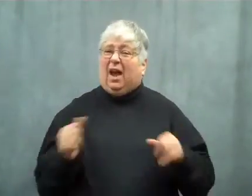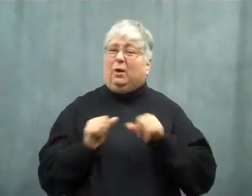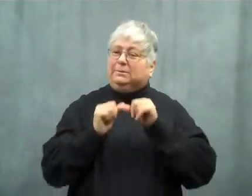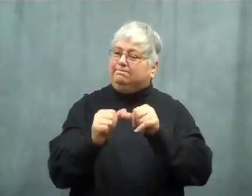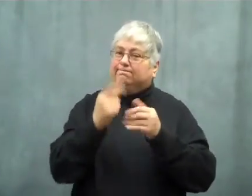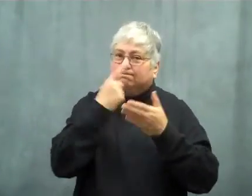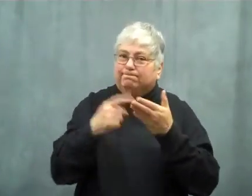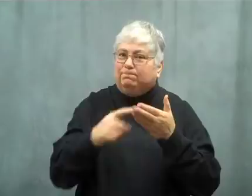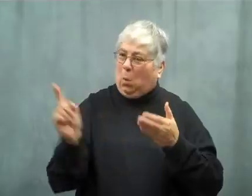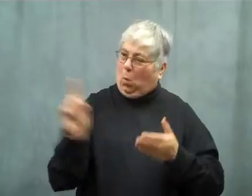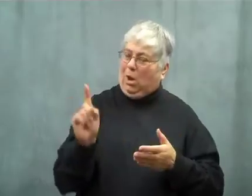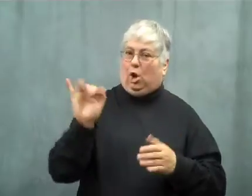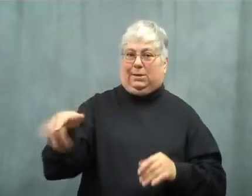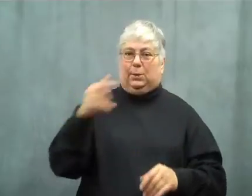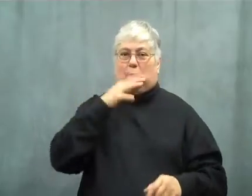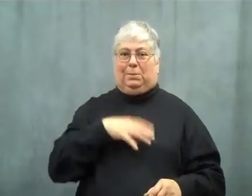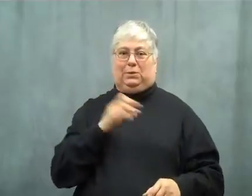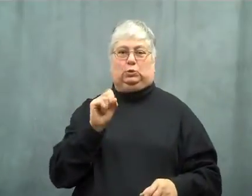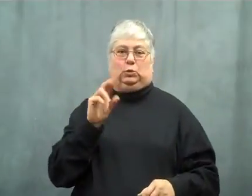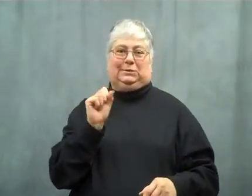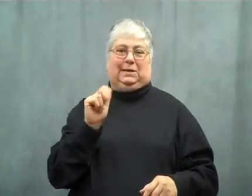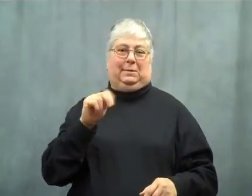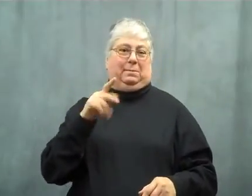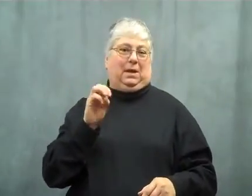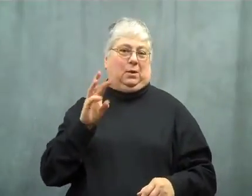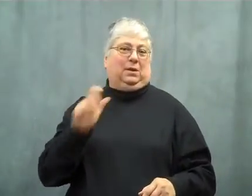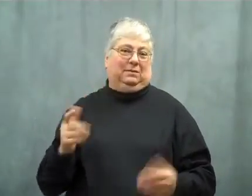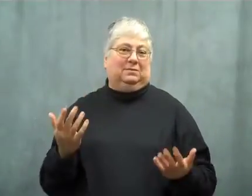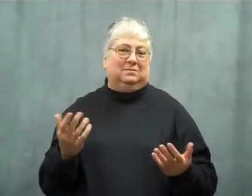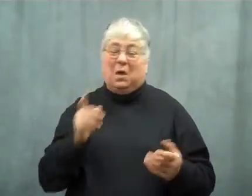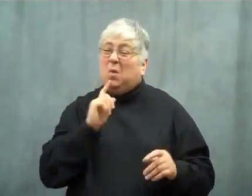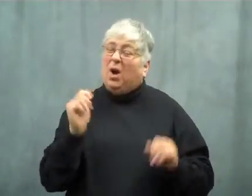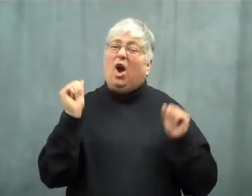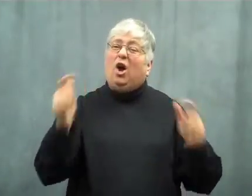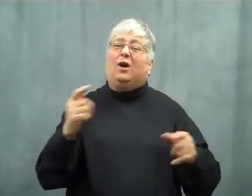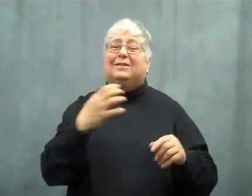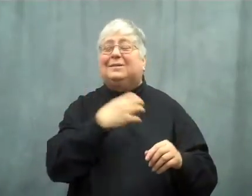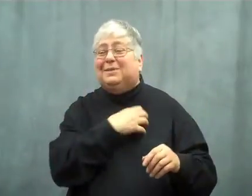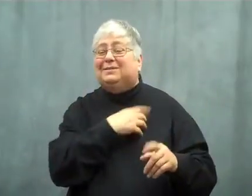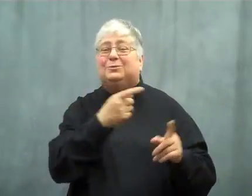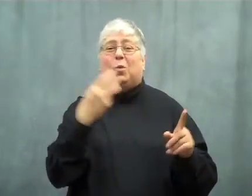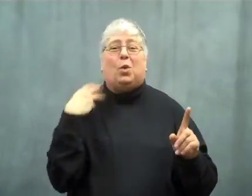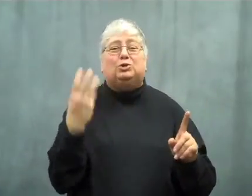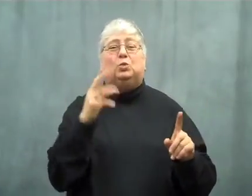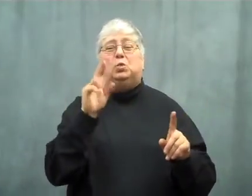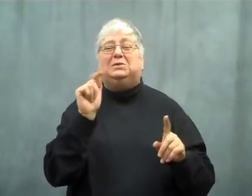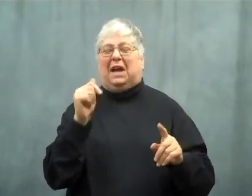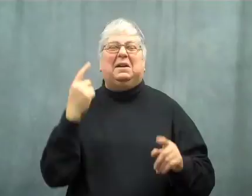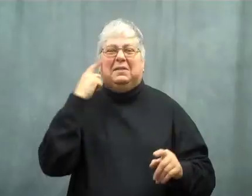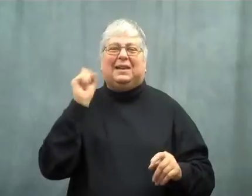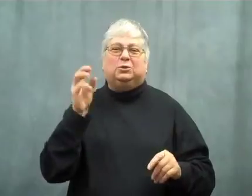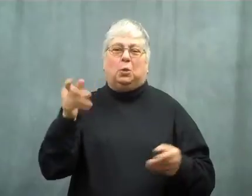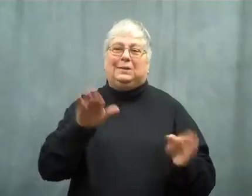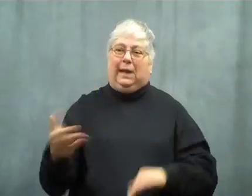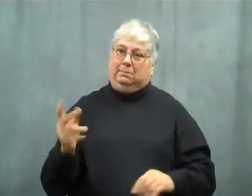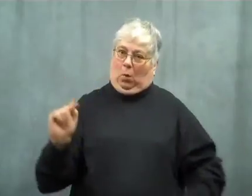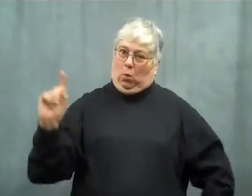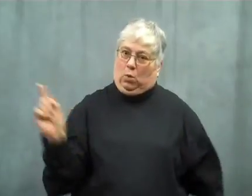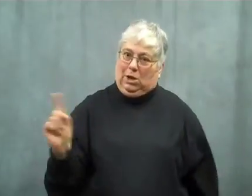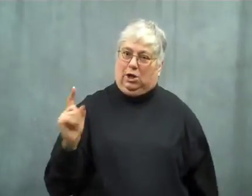The investigation into the whereabouts of Susan Powell is ongoing.